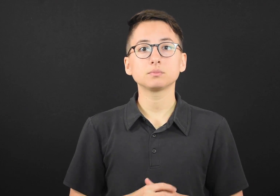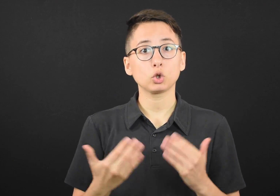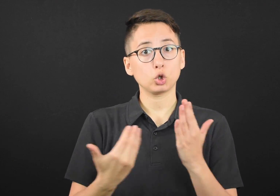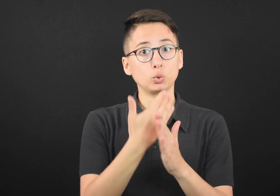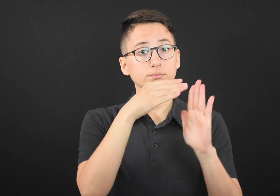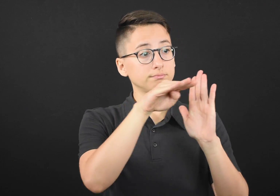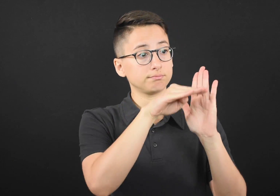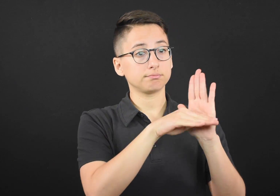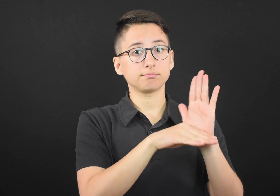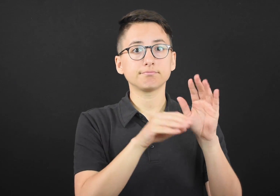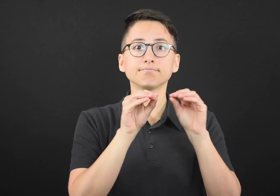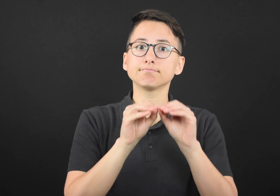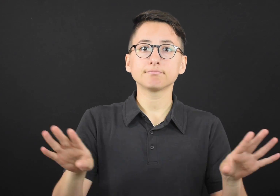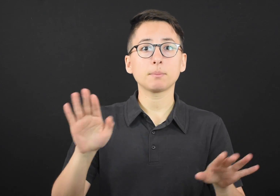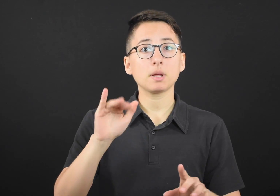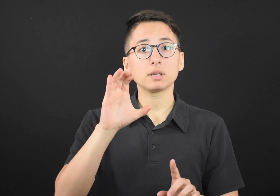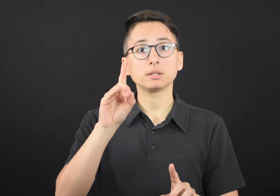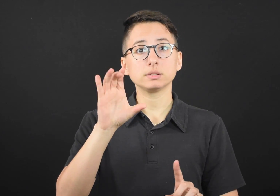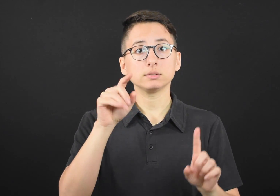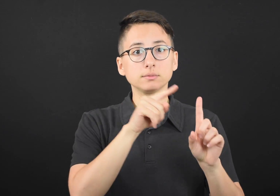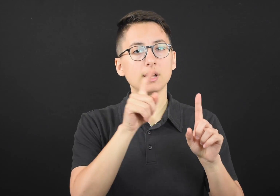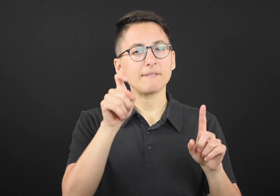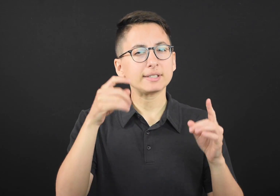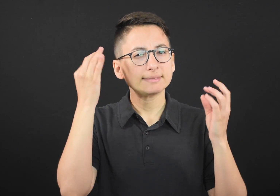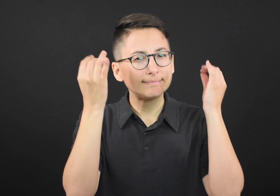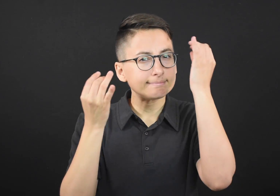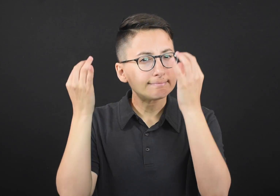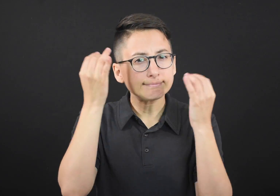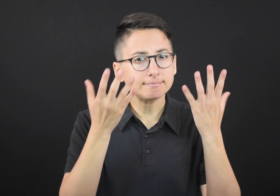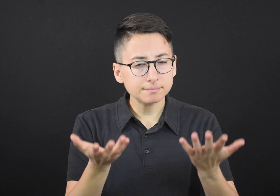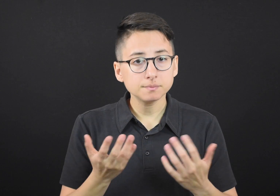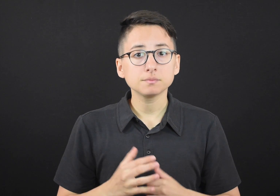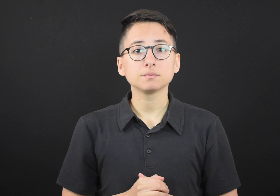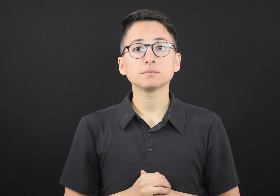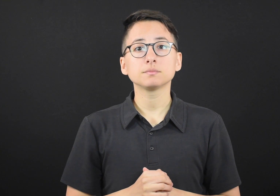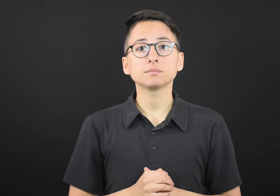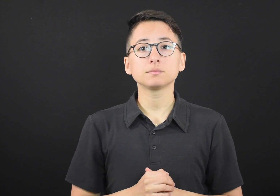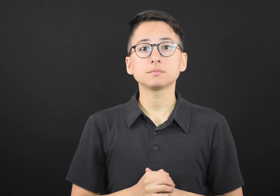The new guidance released by the CDC has some caveats, however,